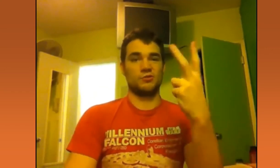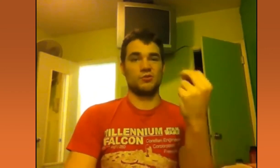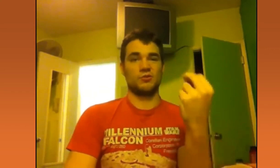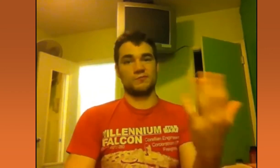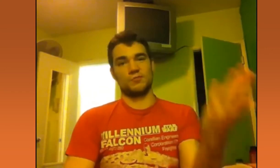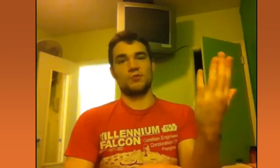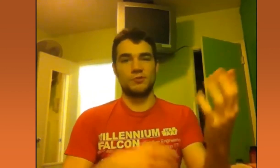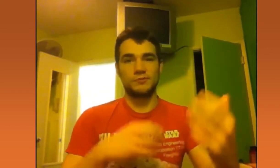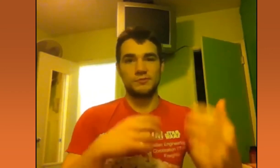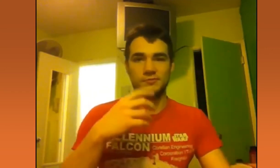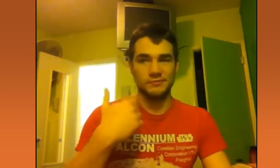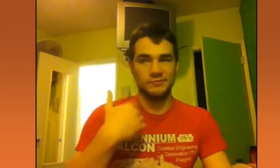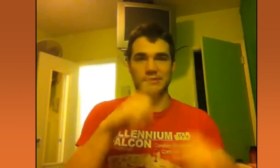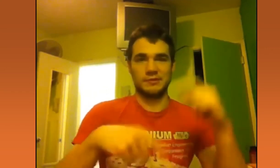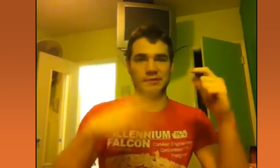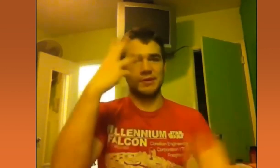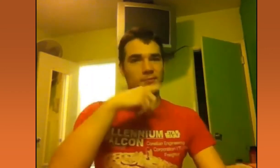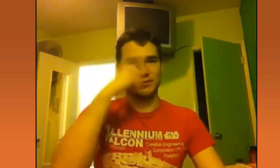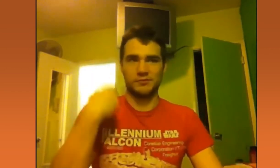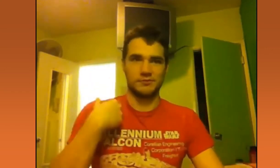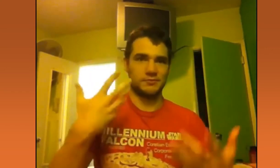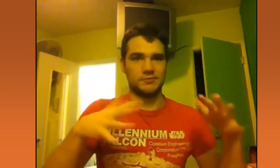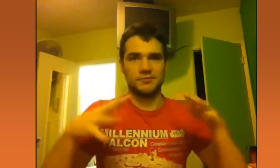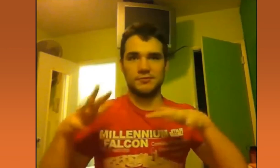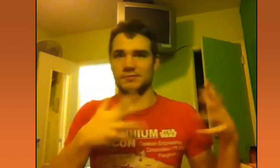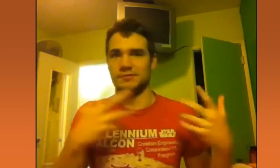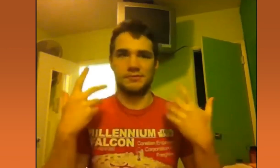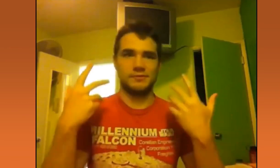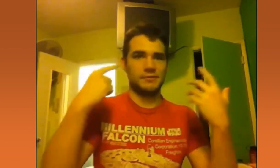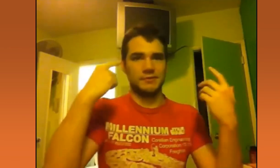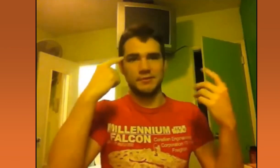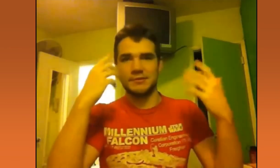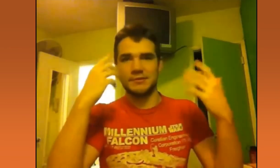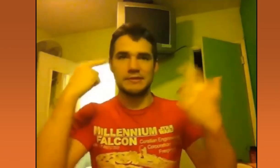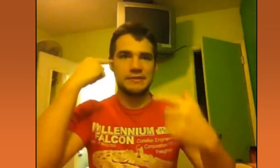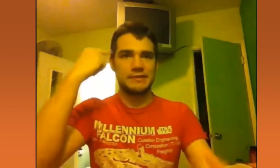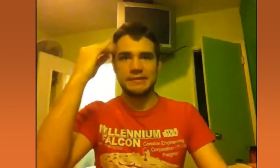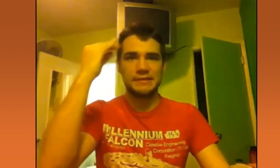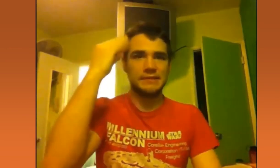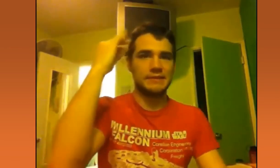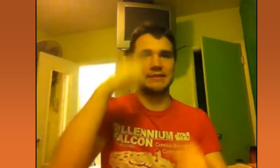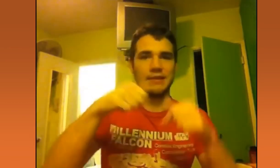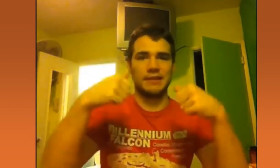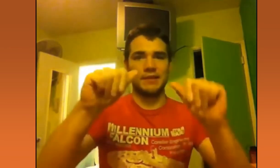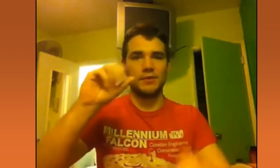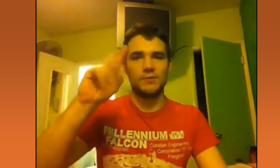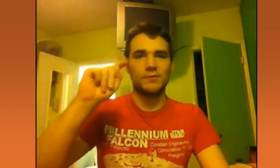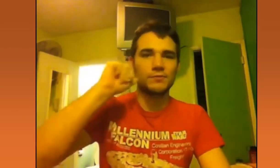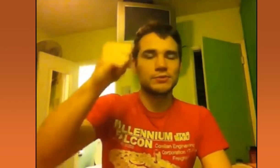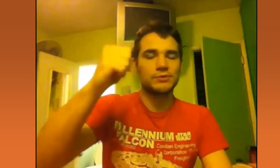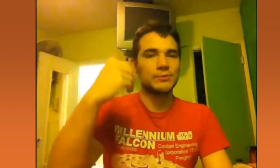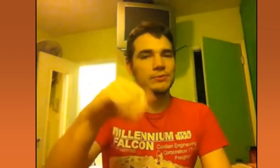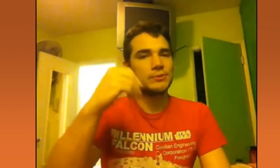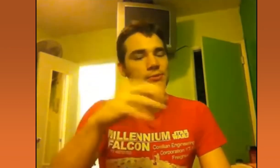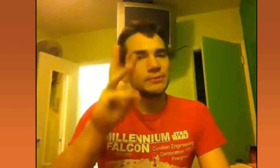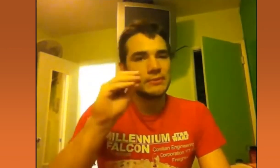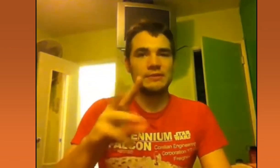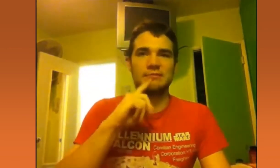in the morning. I couldn't sleep because I'm so nervous. I keep thinking about the audition that I have tomorrow.